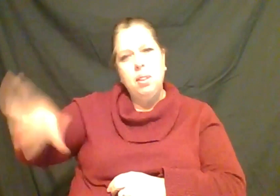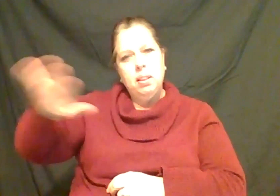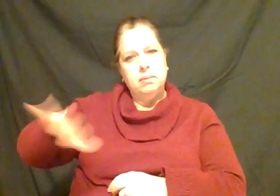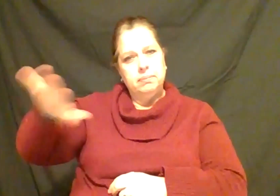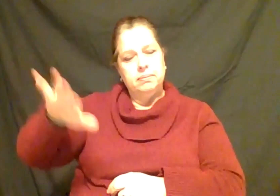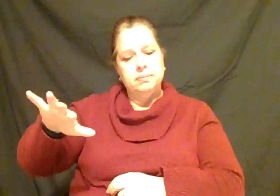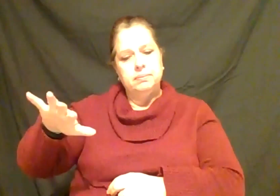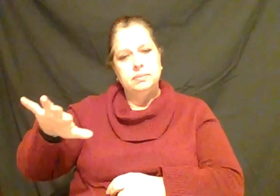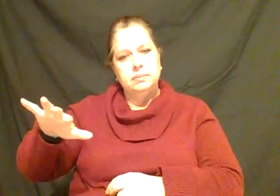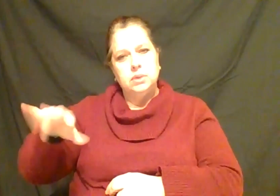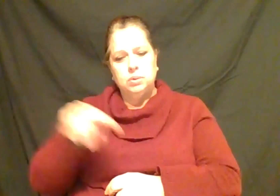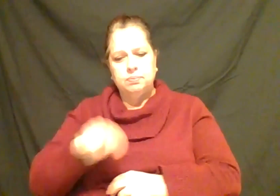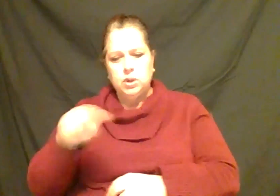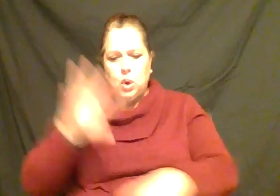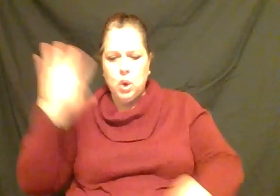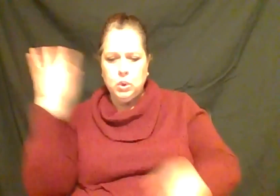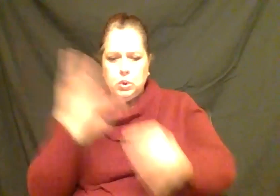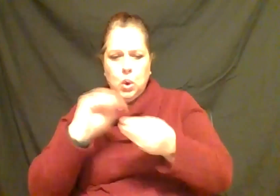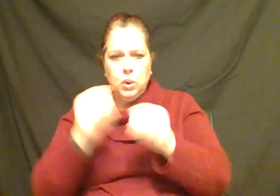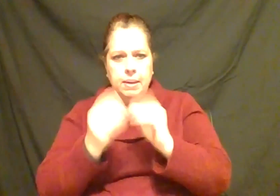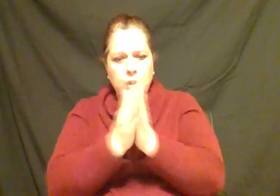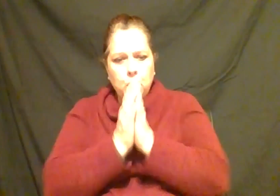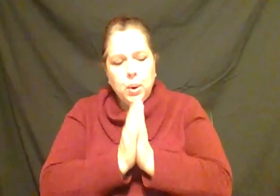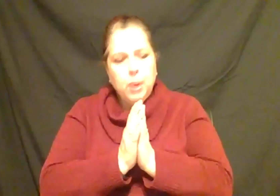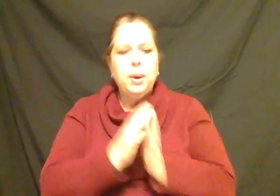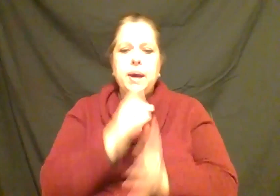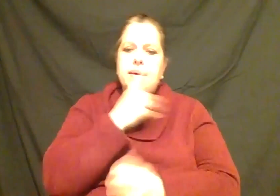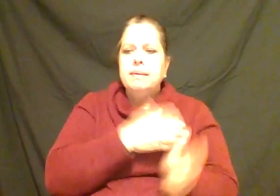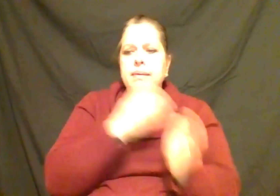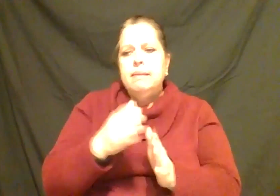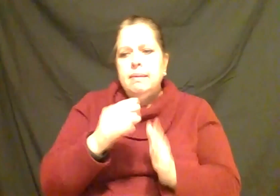total number of requests the number of teachers that i have how many sections of the course can